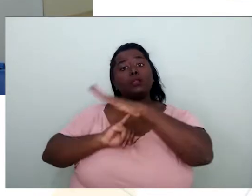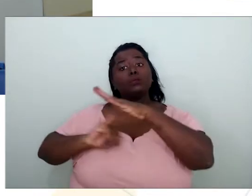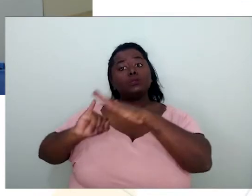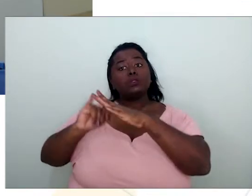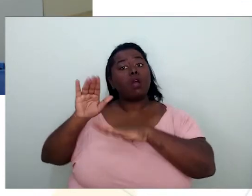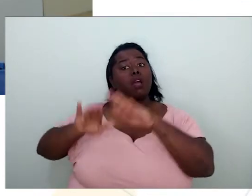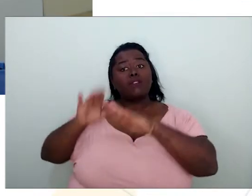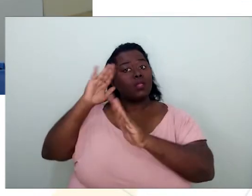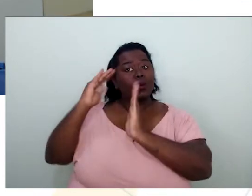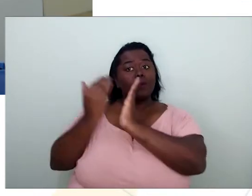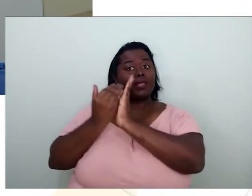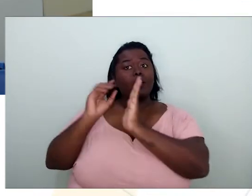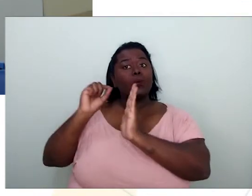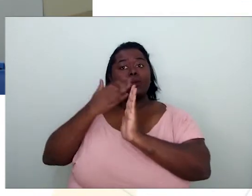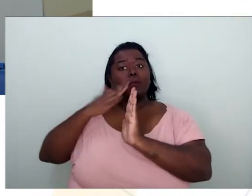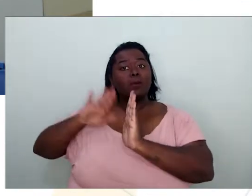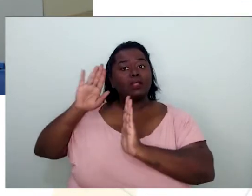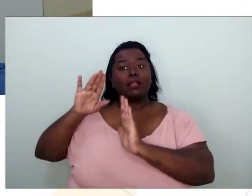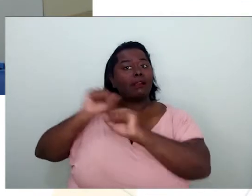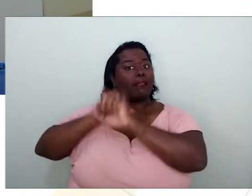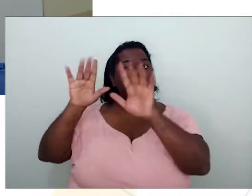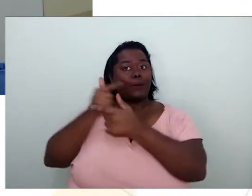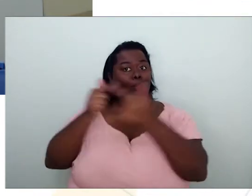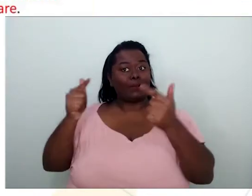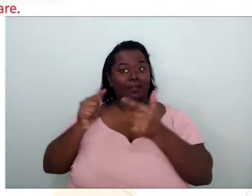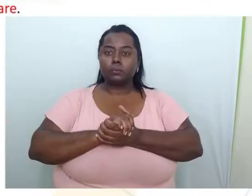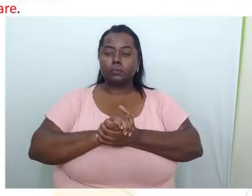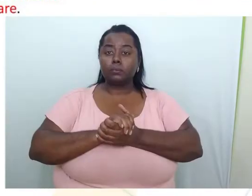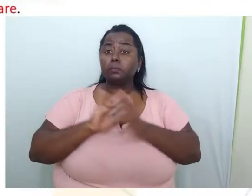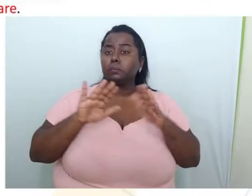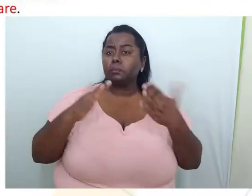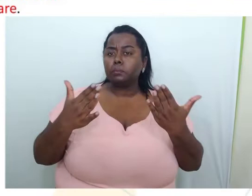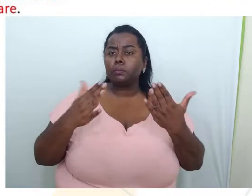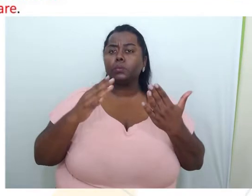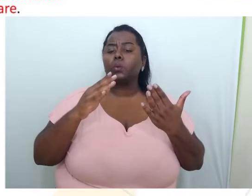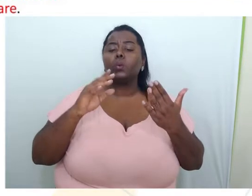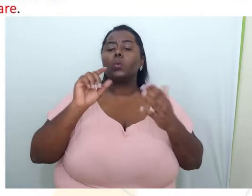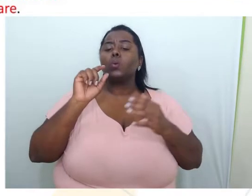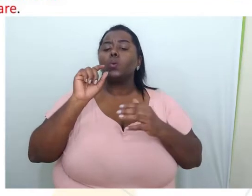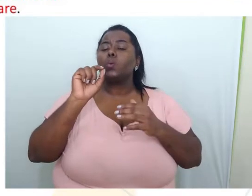on the promises we're not really clear about that so what is failing to deliver